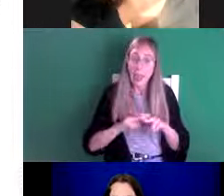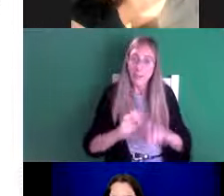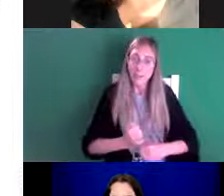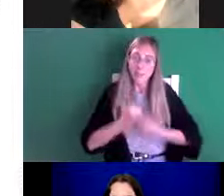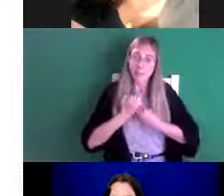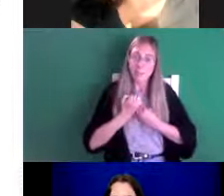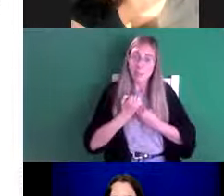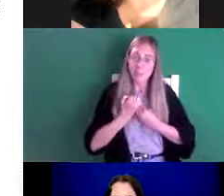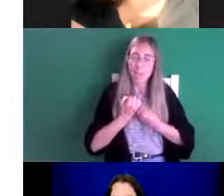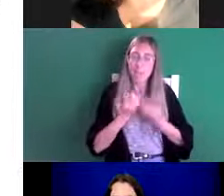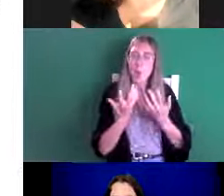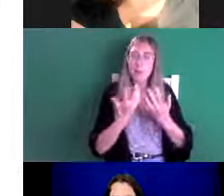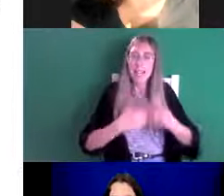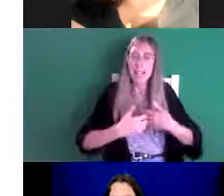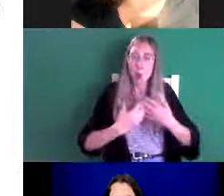will they need a testing certificate